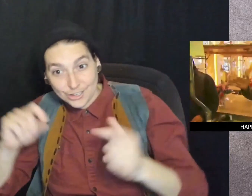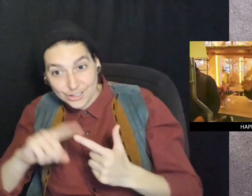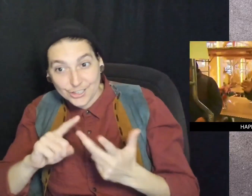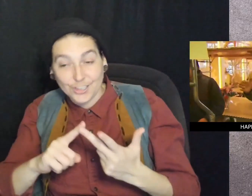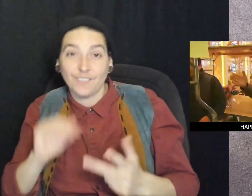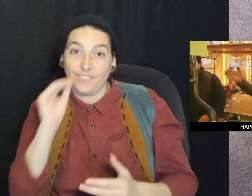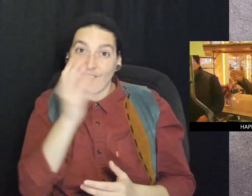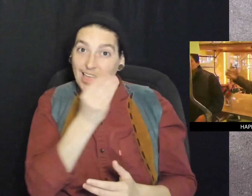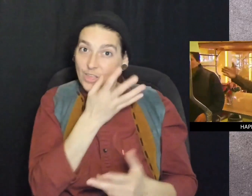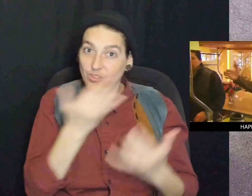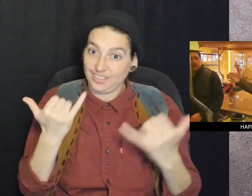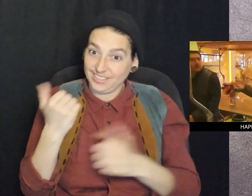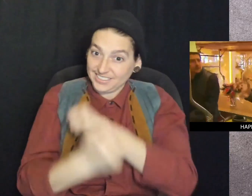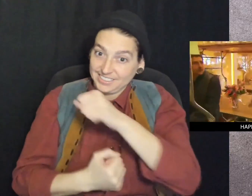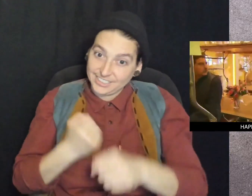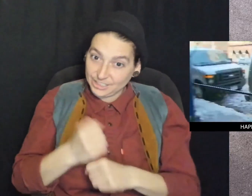greeting cards and flowers this year